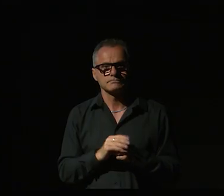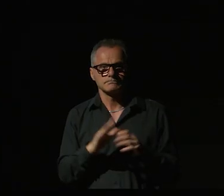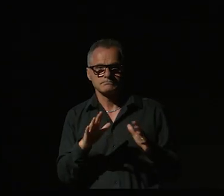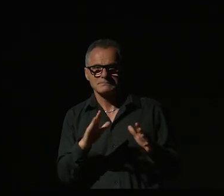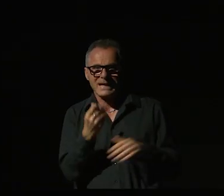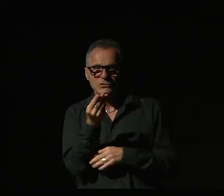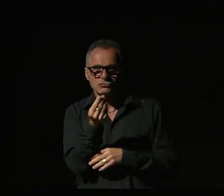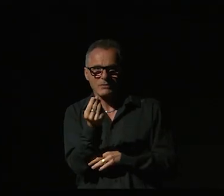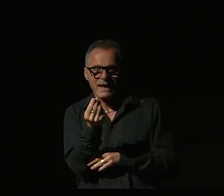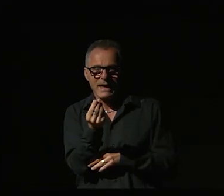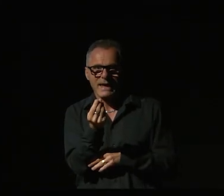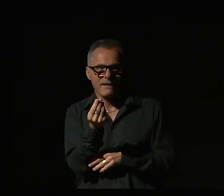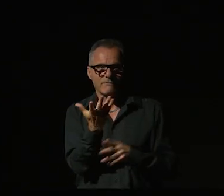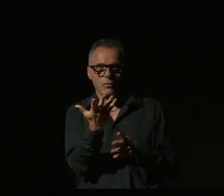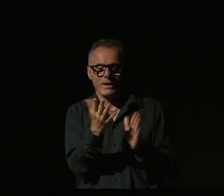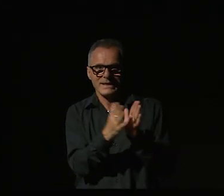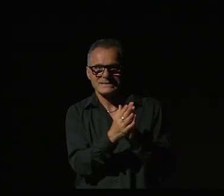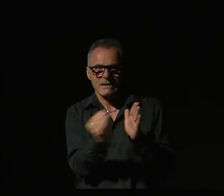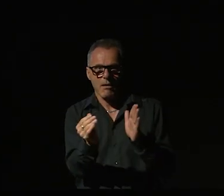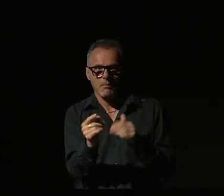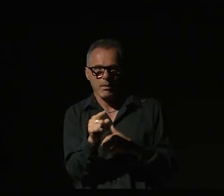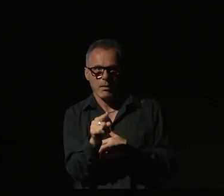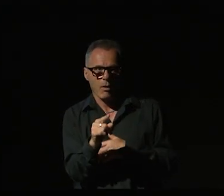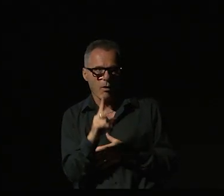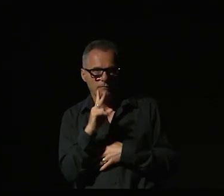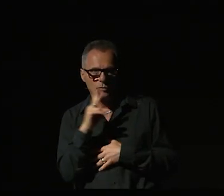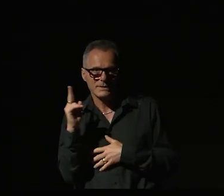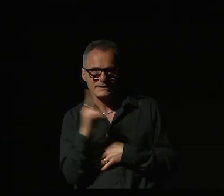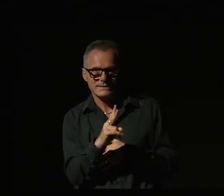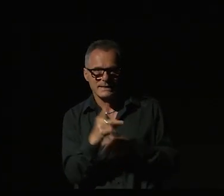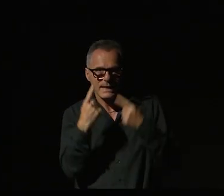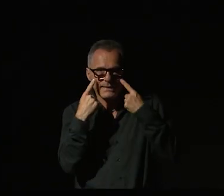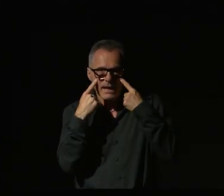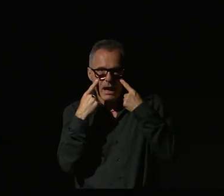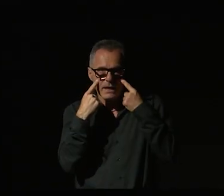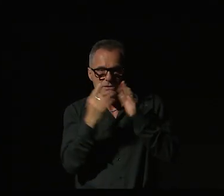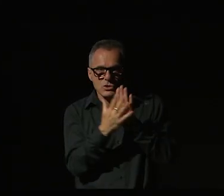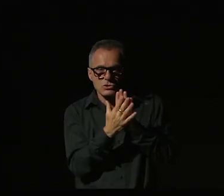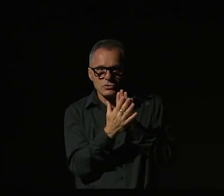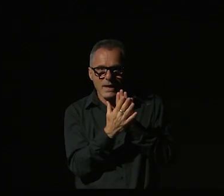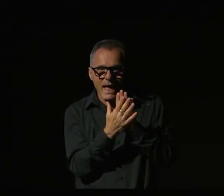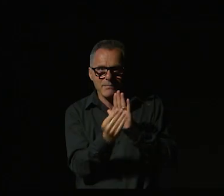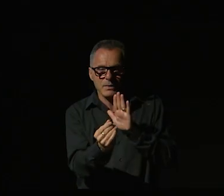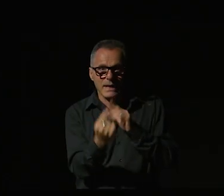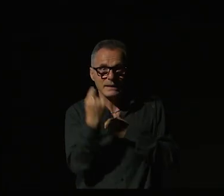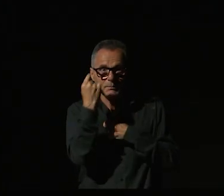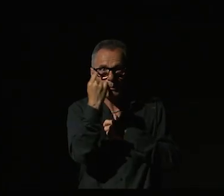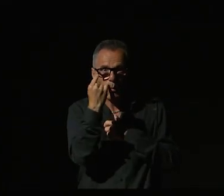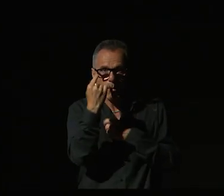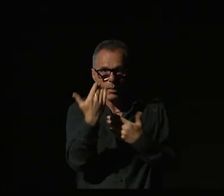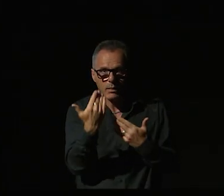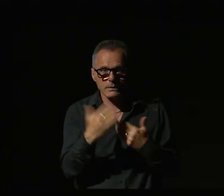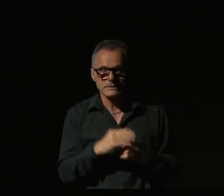where you have drillings in the eyes to emulate pupils, which is what Bernini then, for example, does.